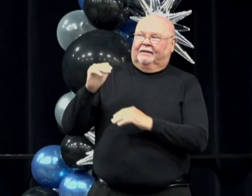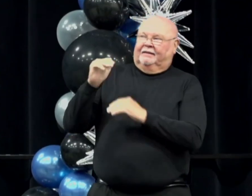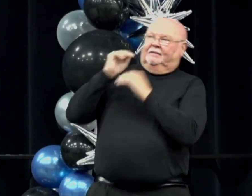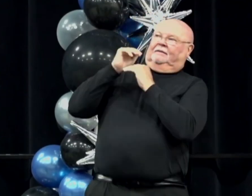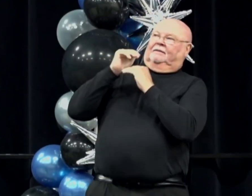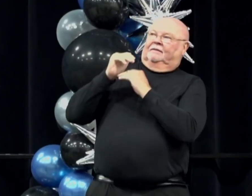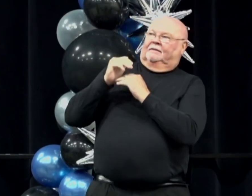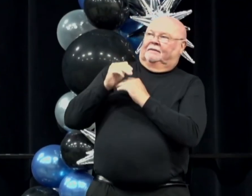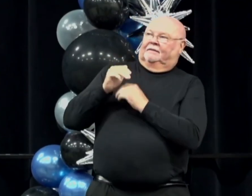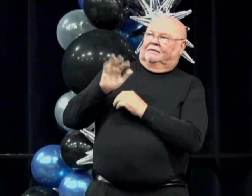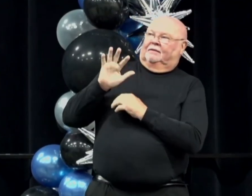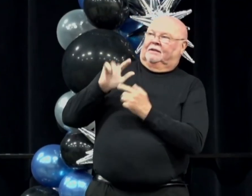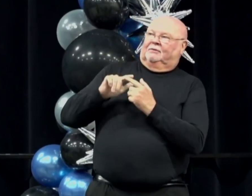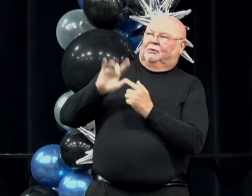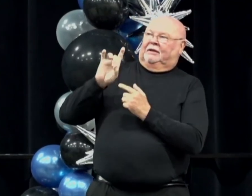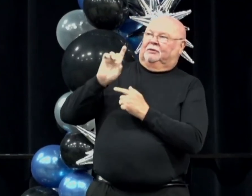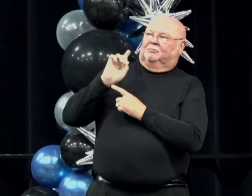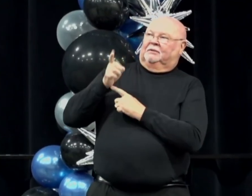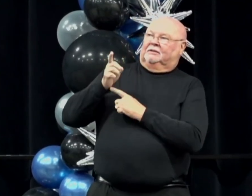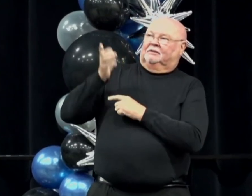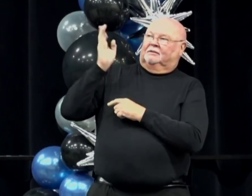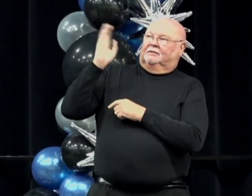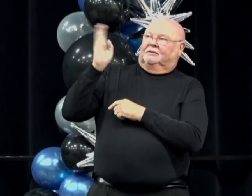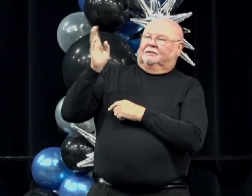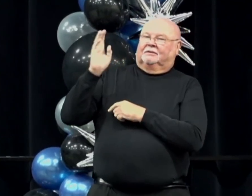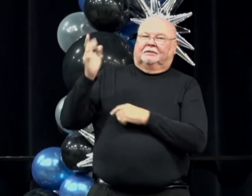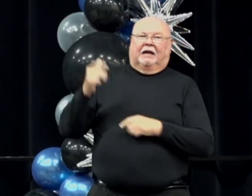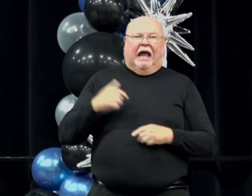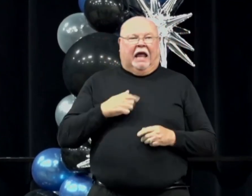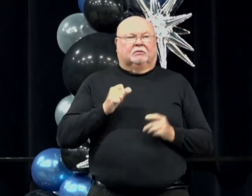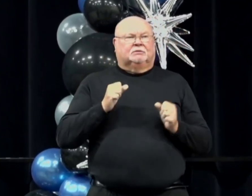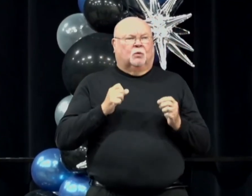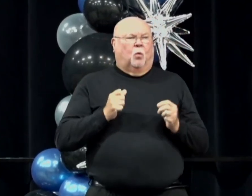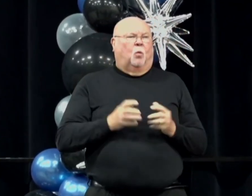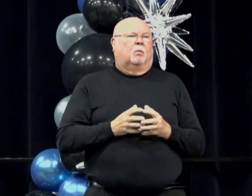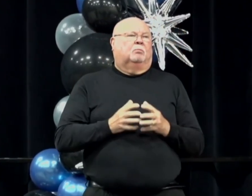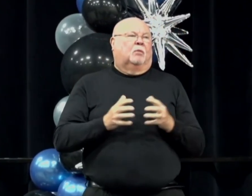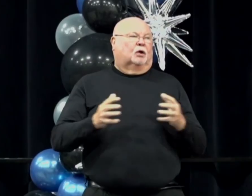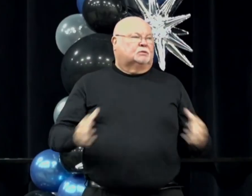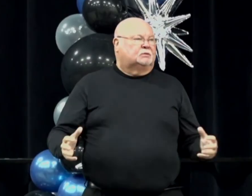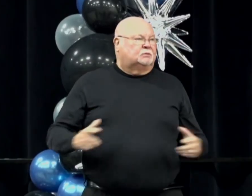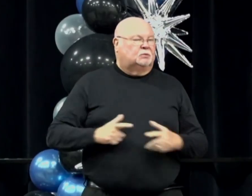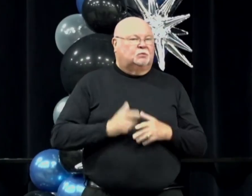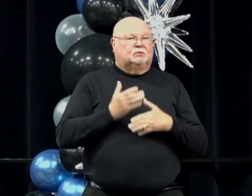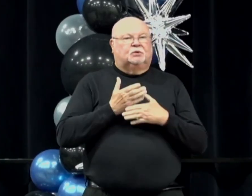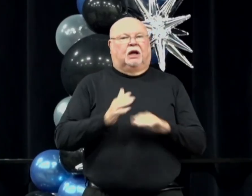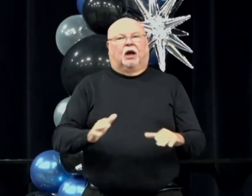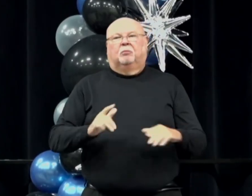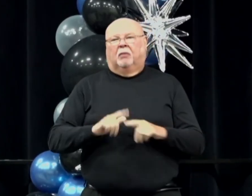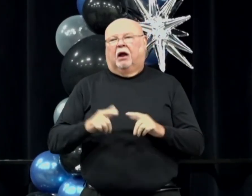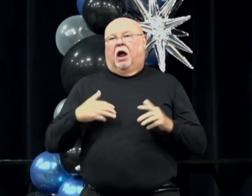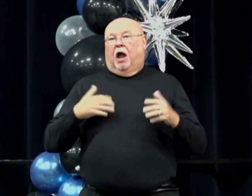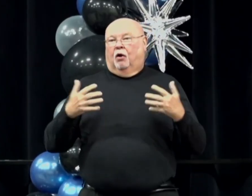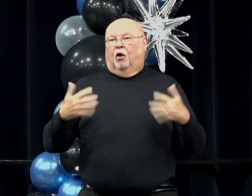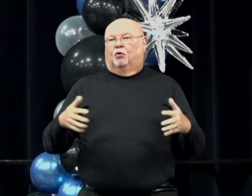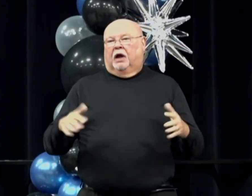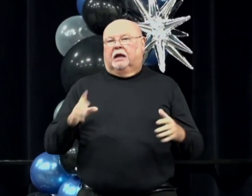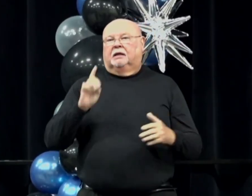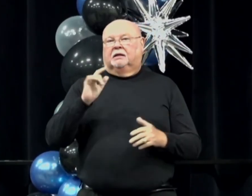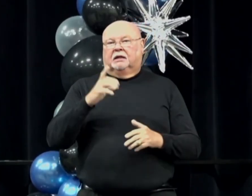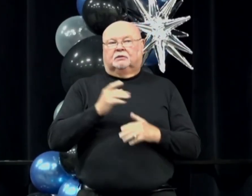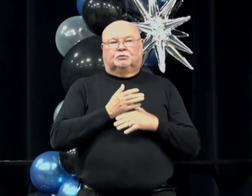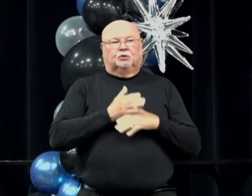I’m only supposed to speak for 5 to 8 minutes, but I have so much to share. However, I already